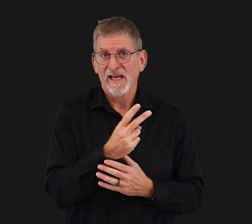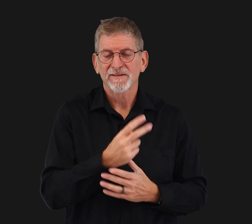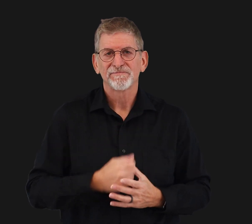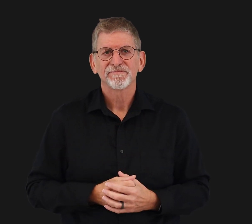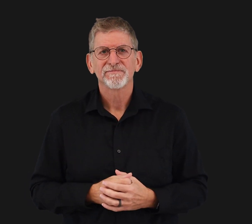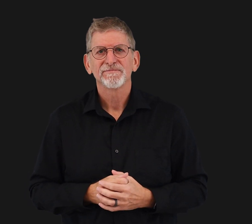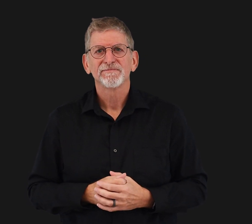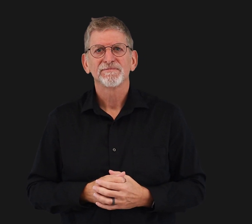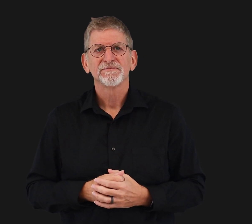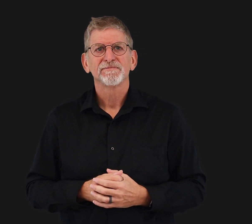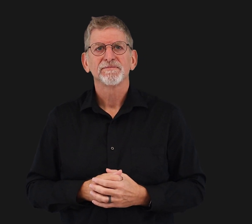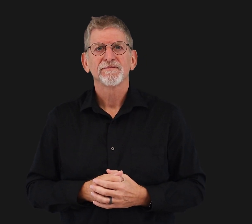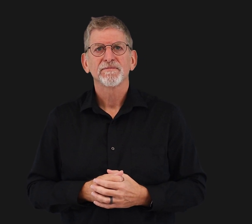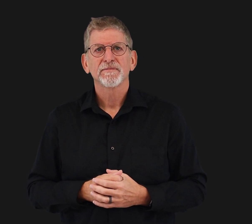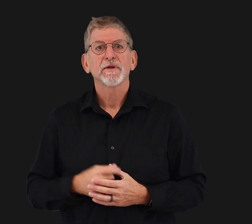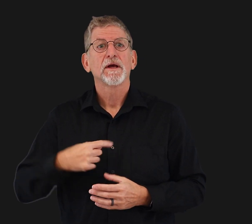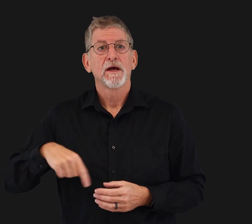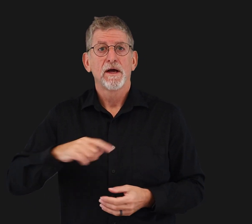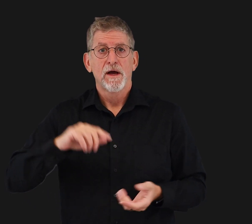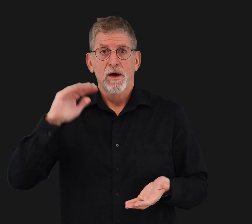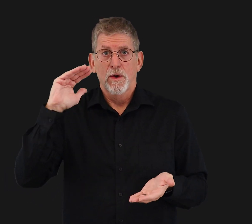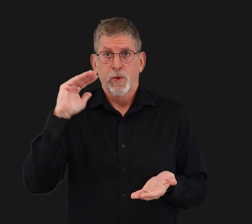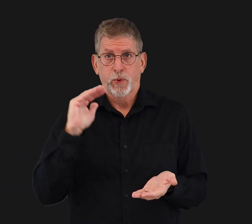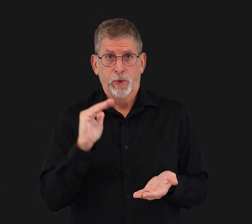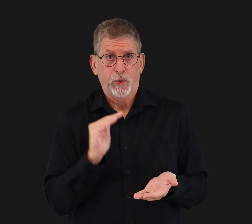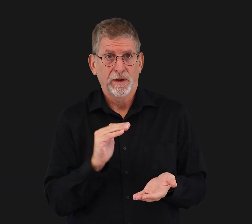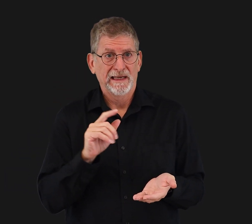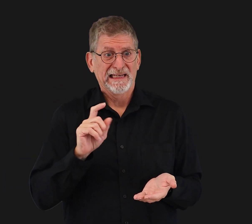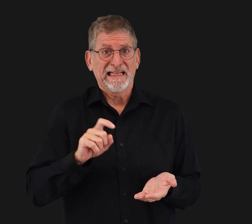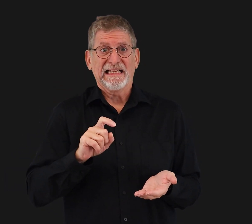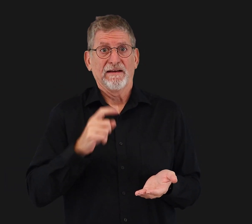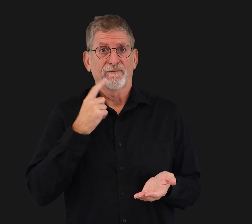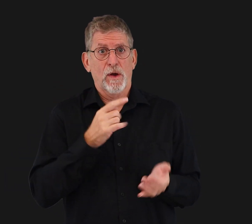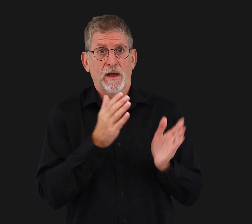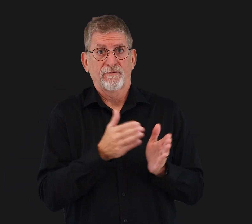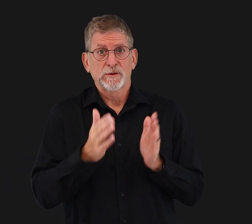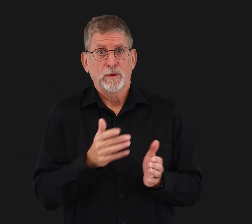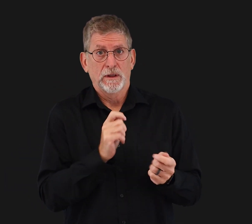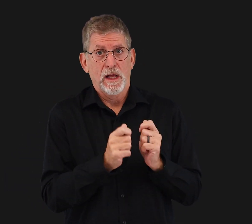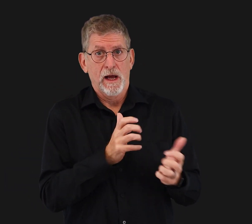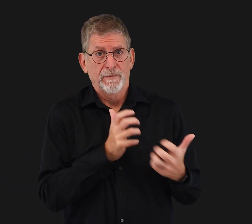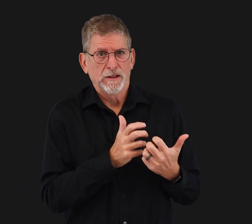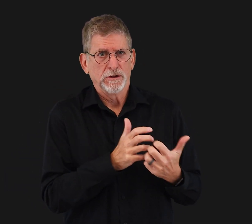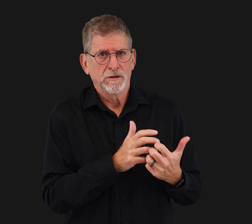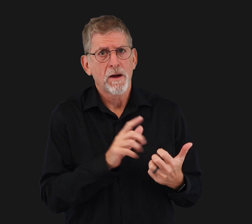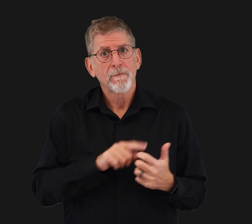• While we’ve reduced the need for individual accommodations,